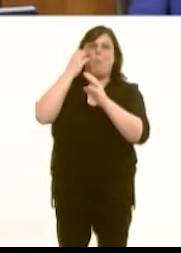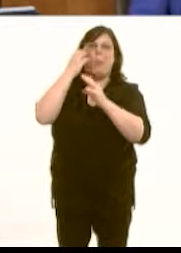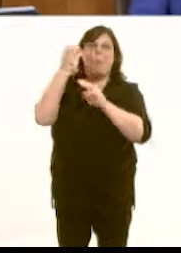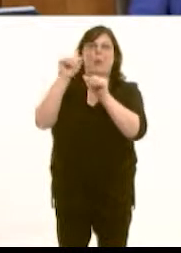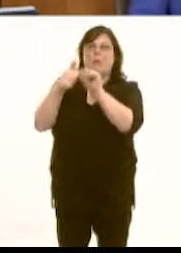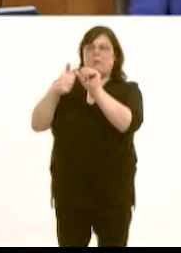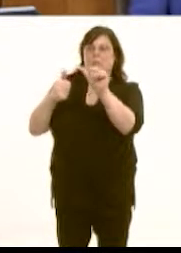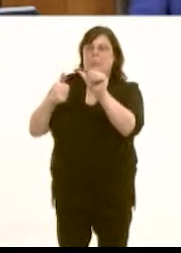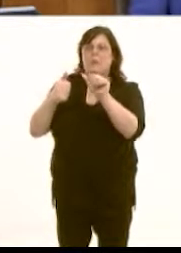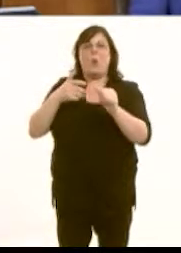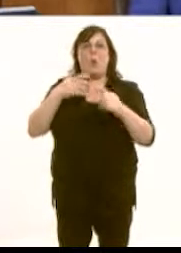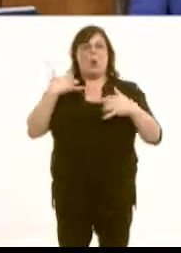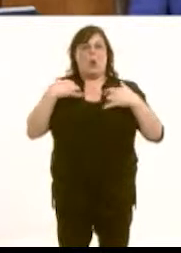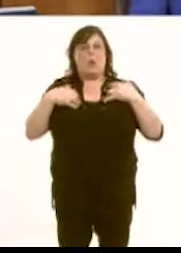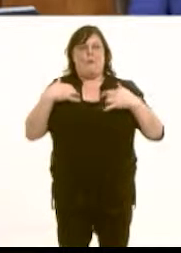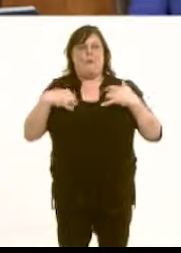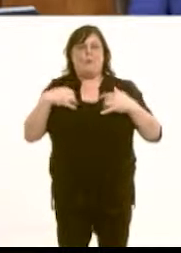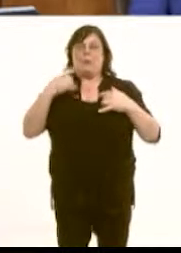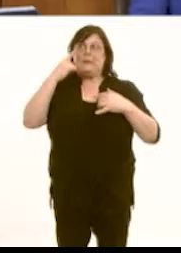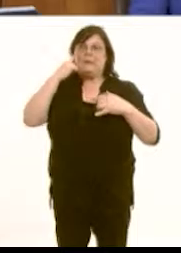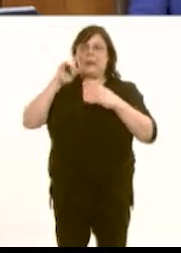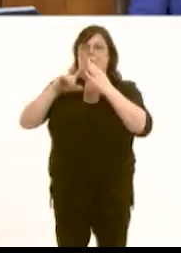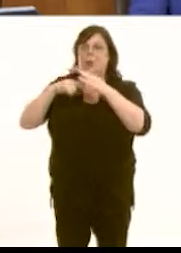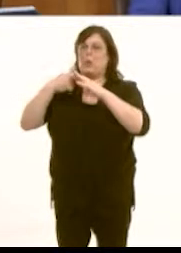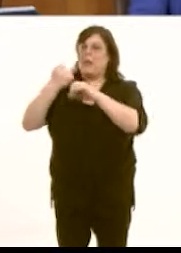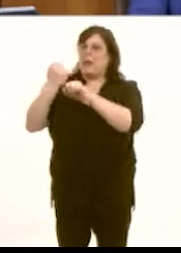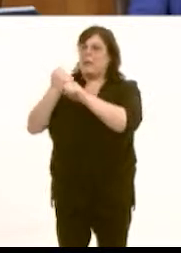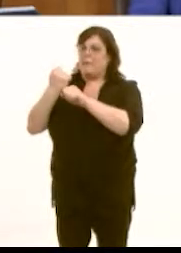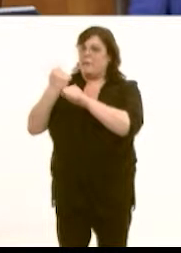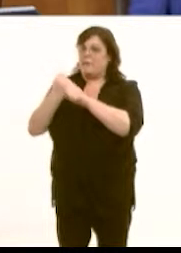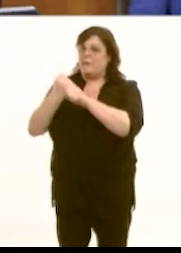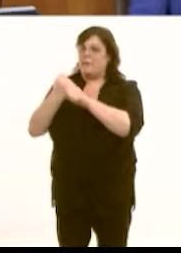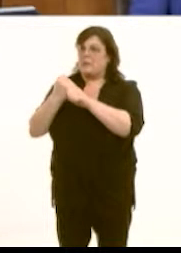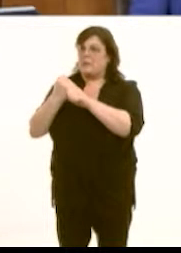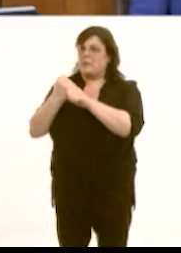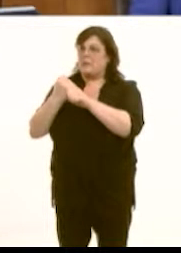gweithredwyr, rydym niín edrych ymlaen nawr i sicrhau bod Llywodraeth y Deyrnas Unedig